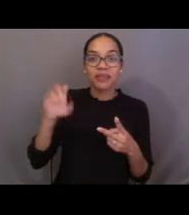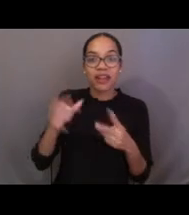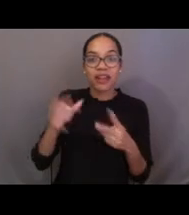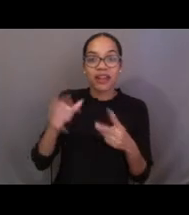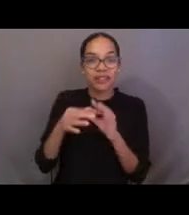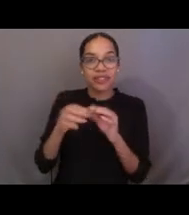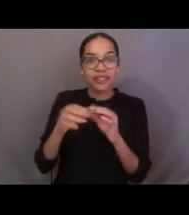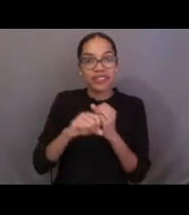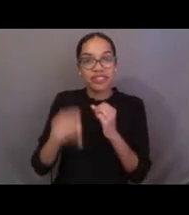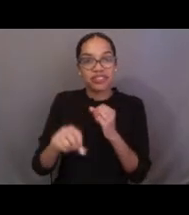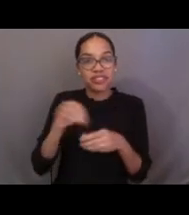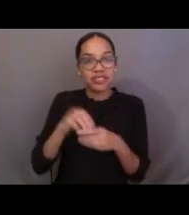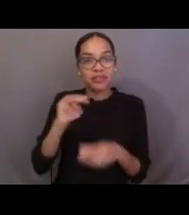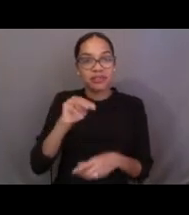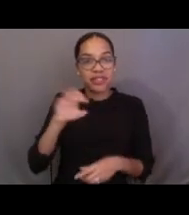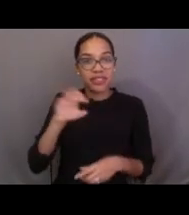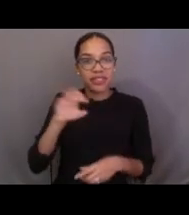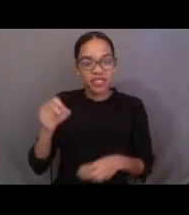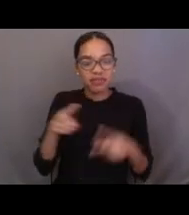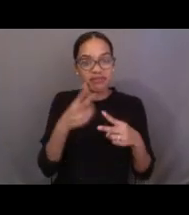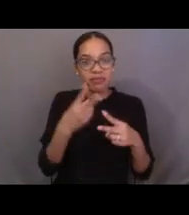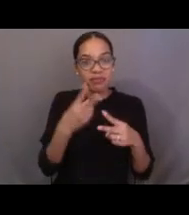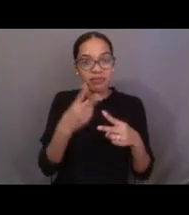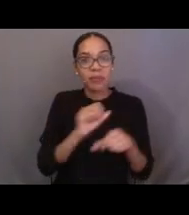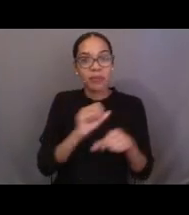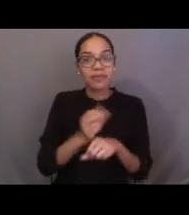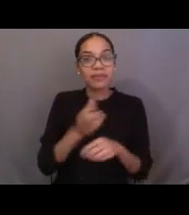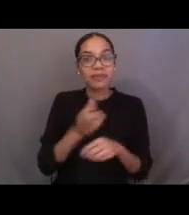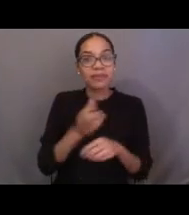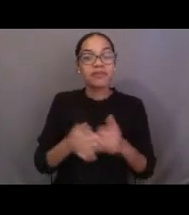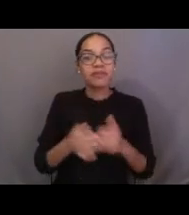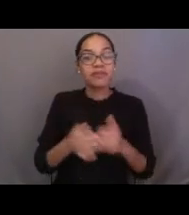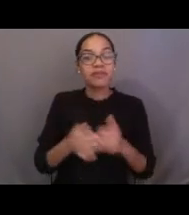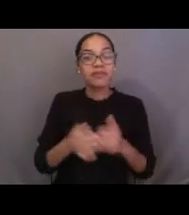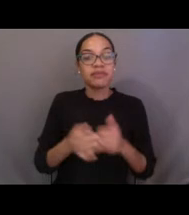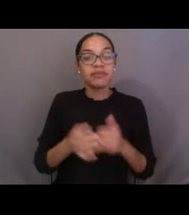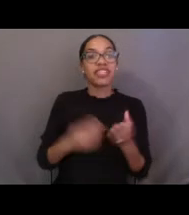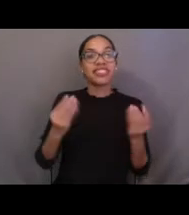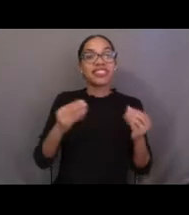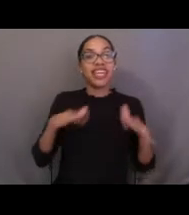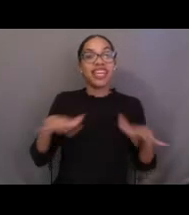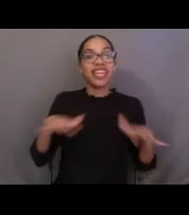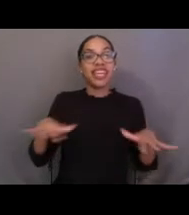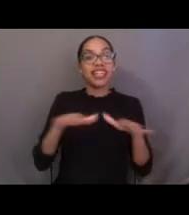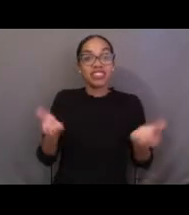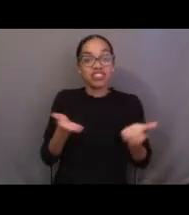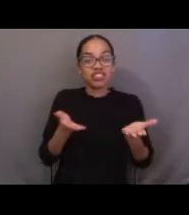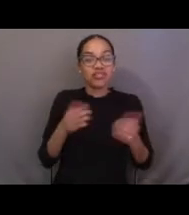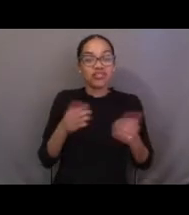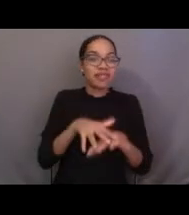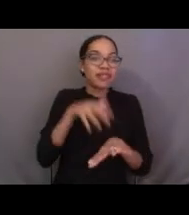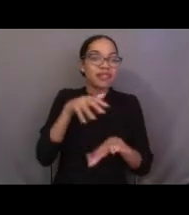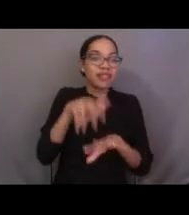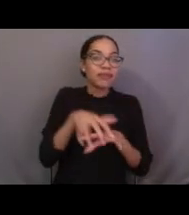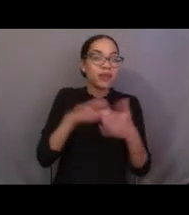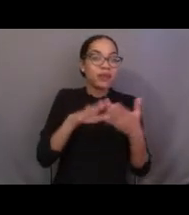in shellfish farming, we want to recognize that we are coming to you from the traditional lands of native communities who have substantial